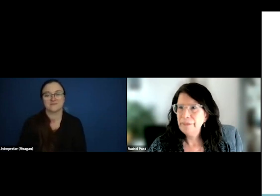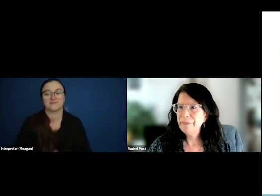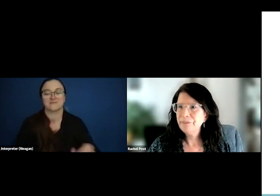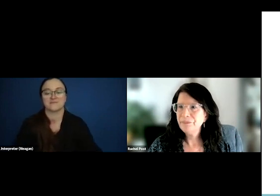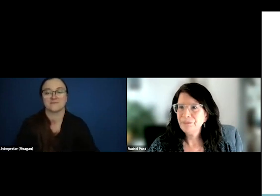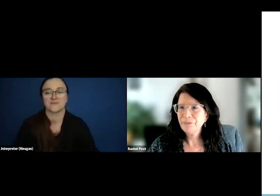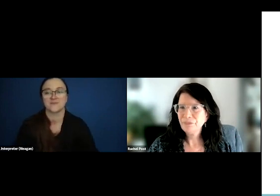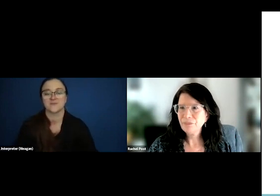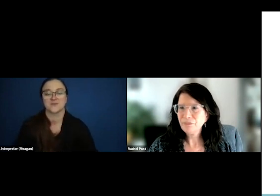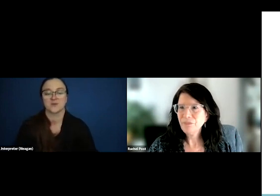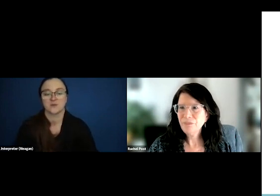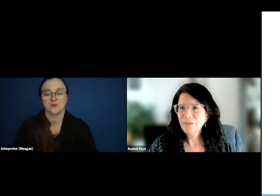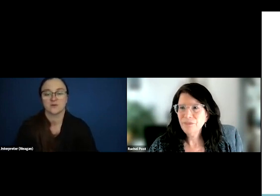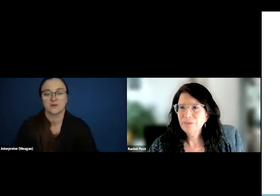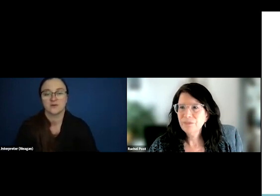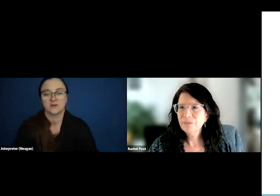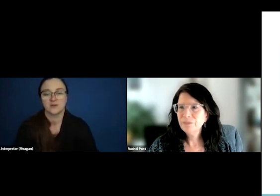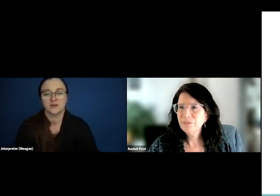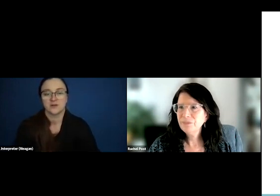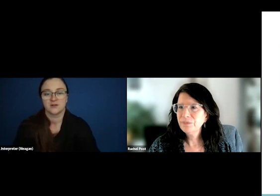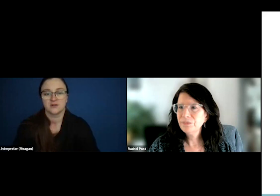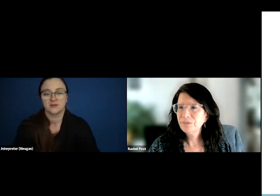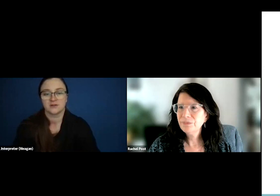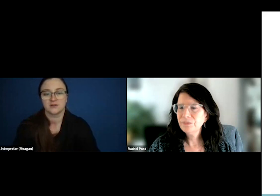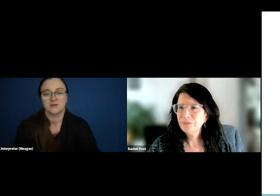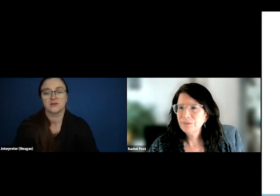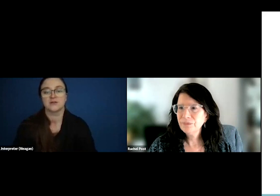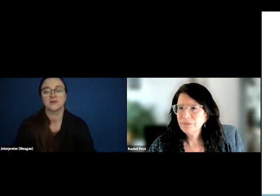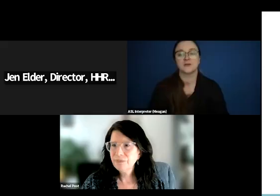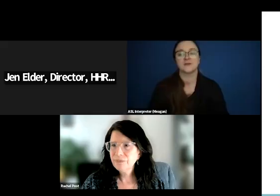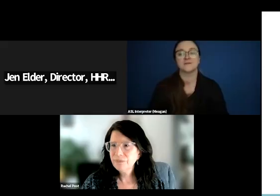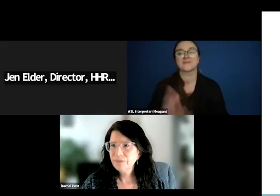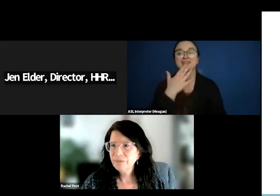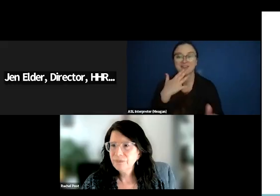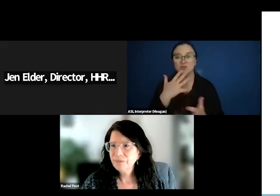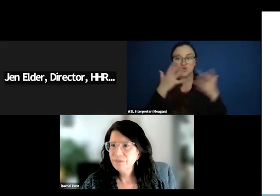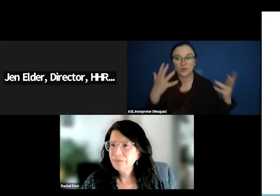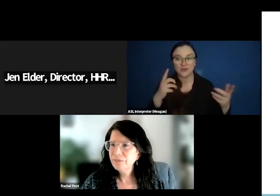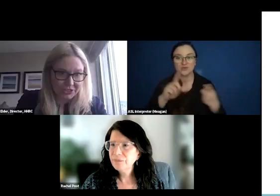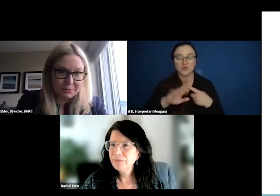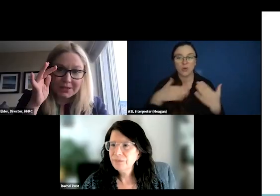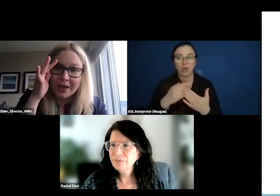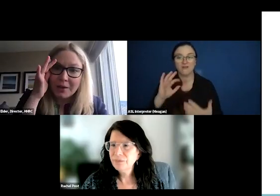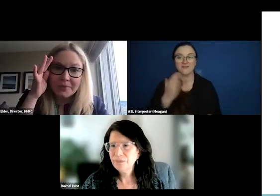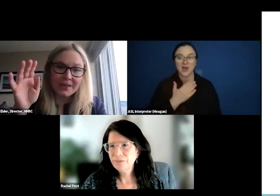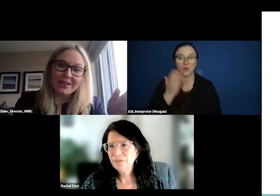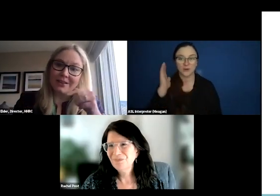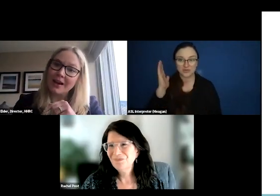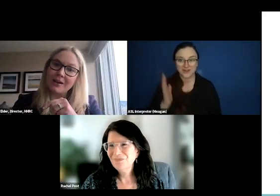Great, thank you so much, and thank you to all of our presenters today. Alicia's put up the...